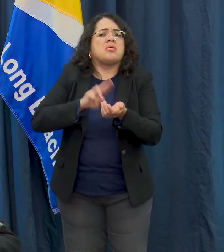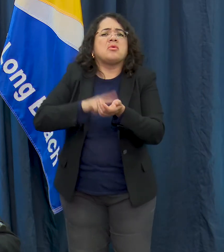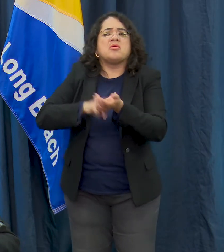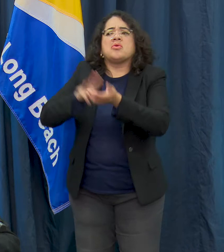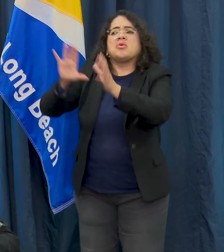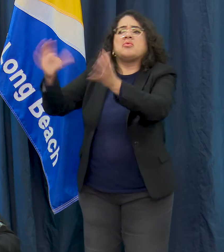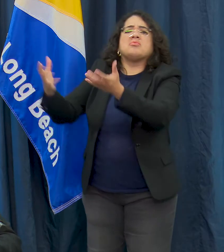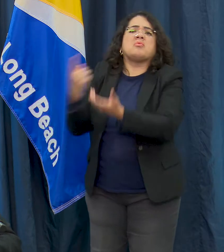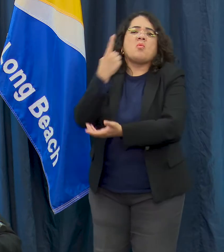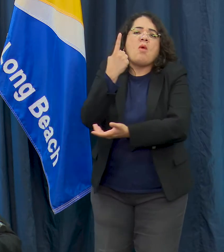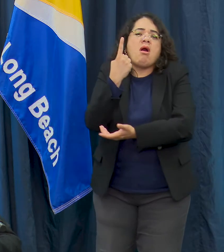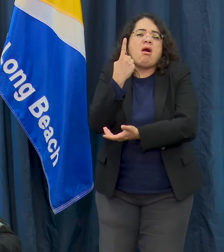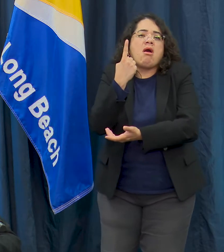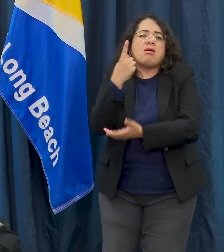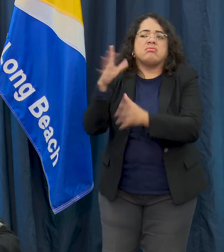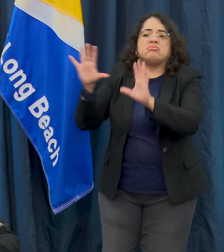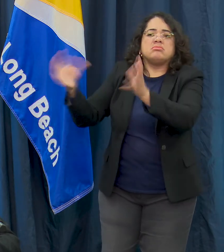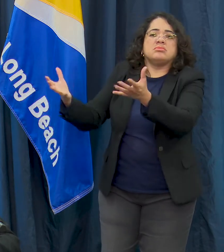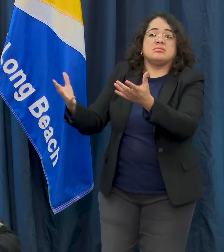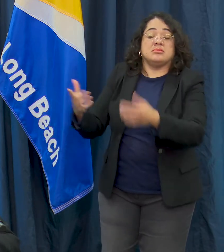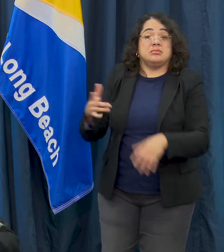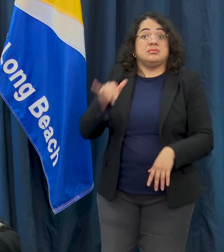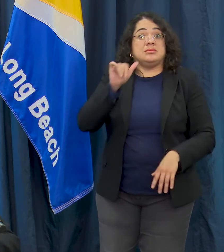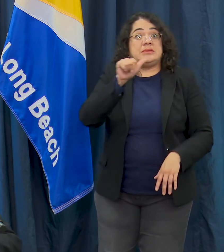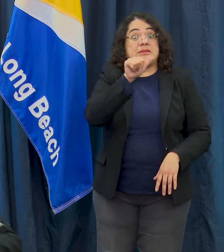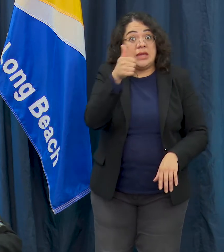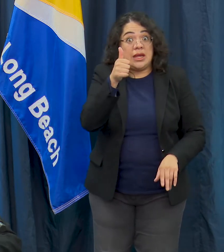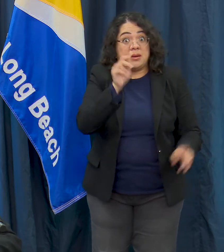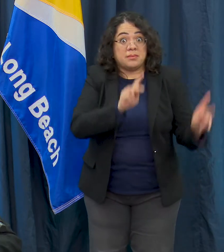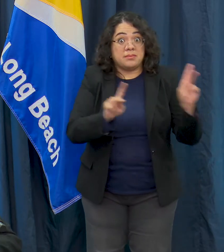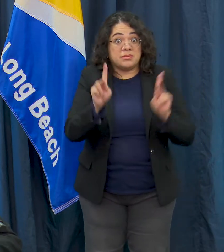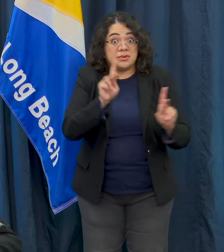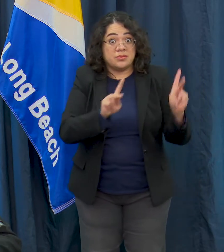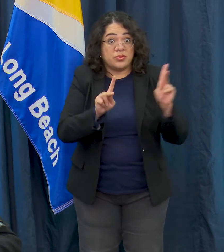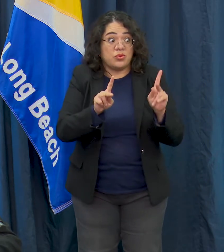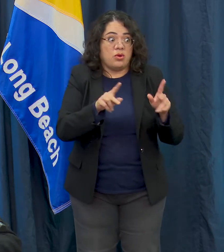which to me 10 is a lot. That's 10 families outside and certainly